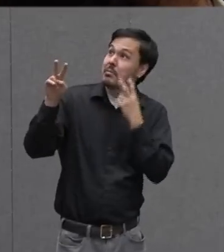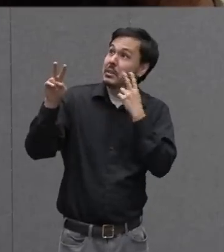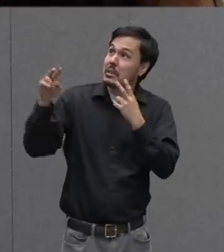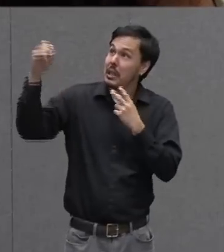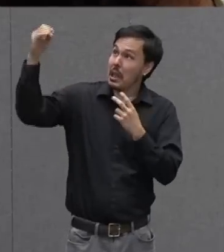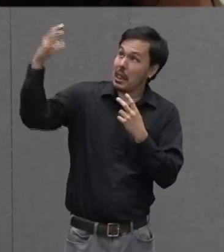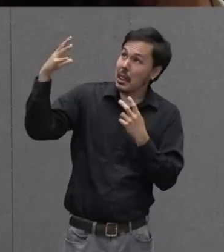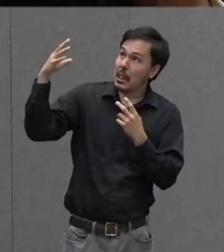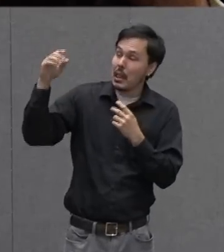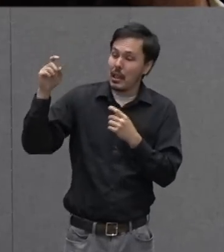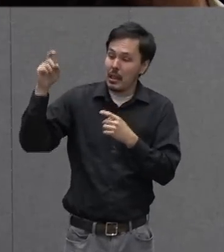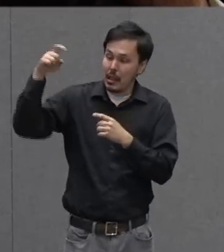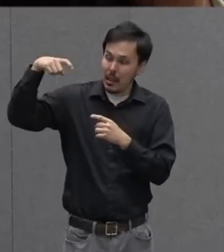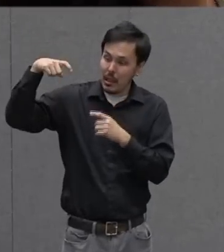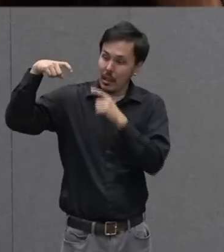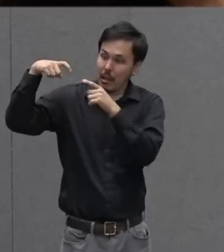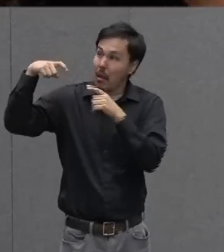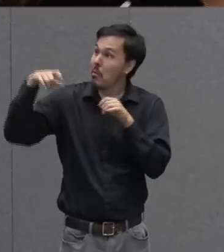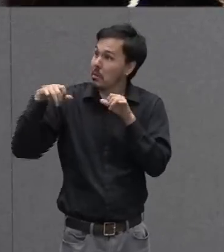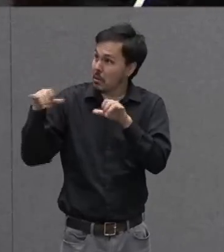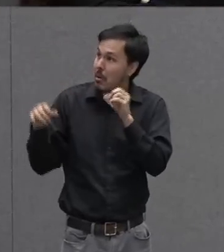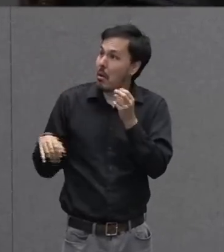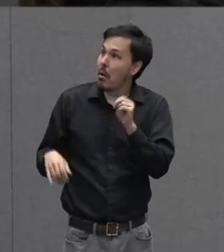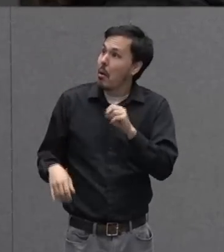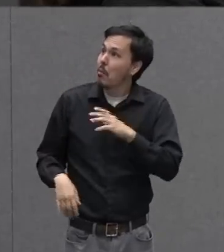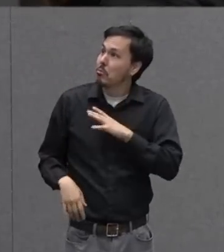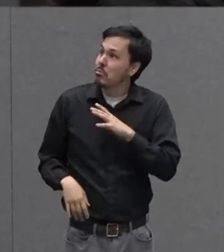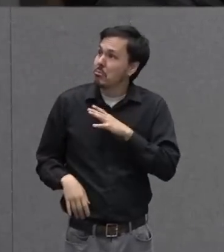And the stray cat shadows moving across the wall.